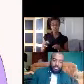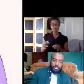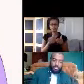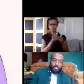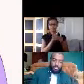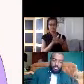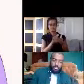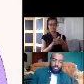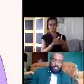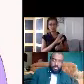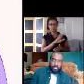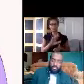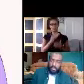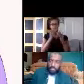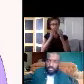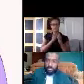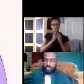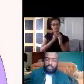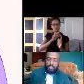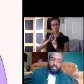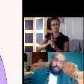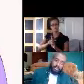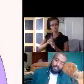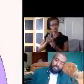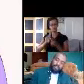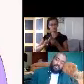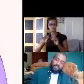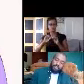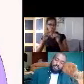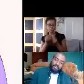values within the organization itself. And we'll be getting a little deeper into that